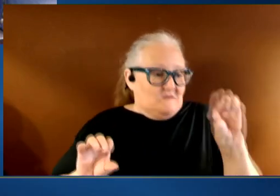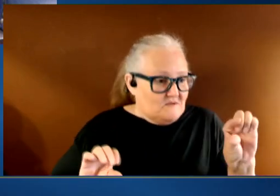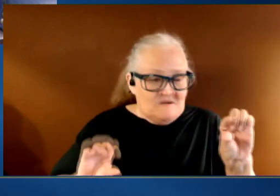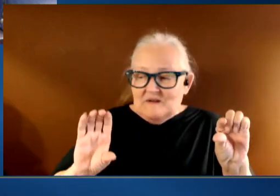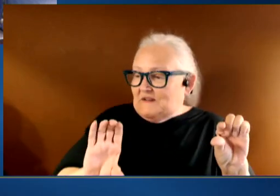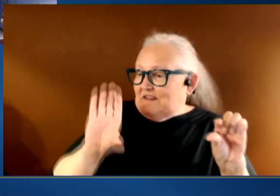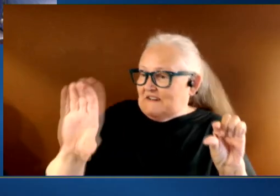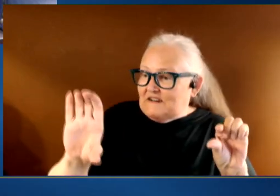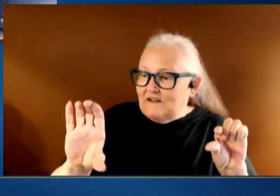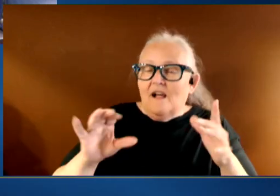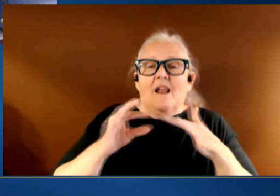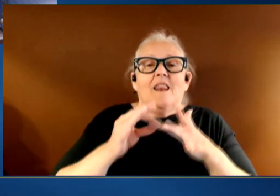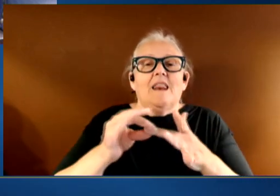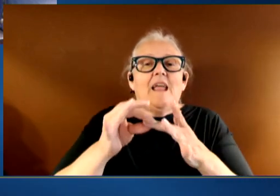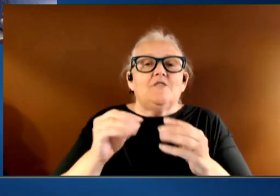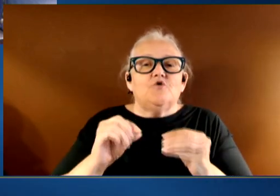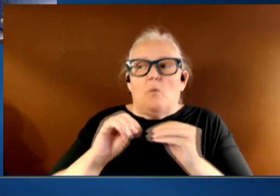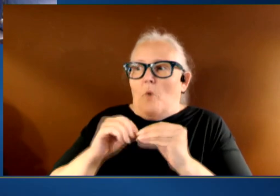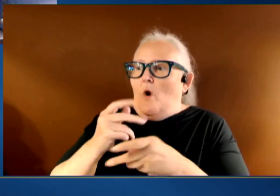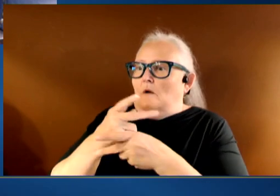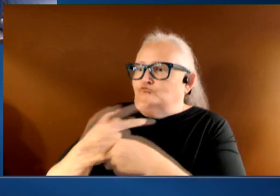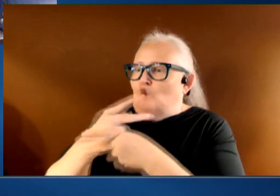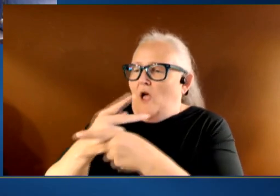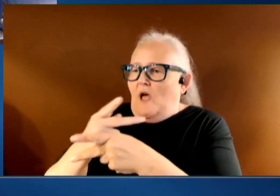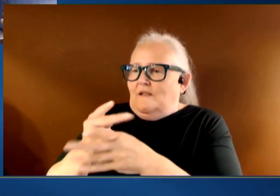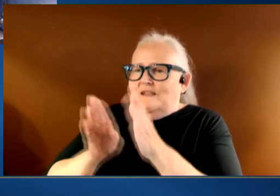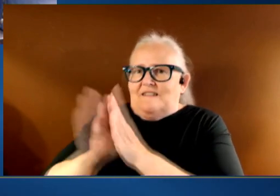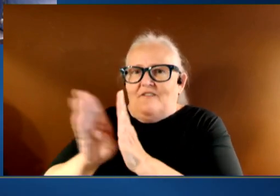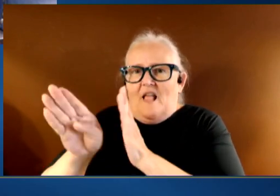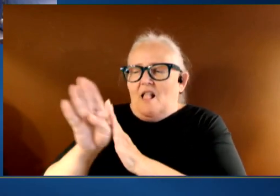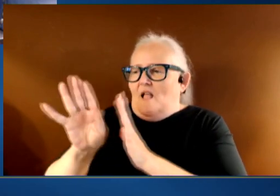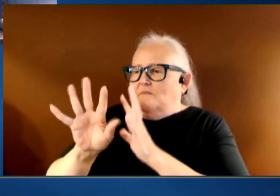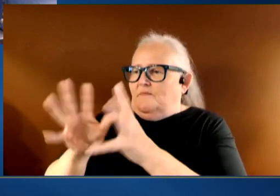and therefore, decreased novel drug development for sickle cell disease.